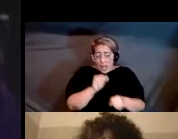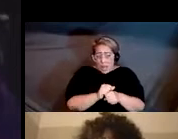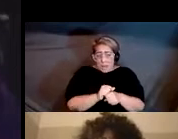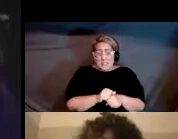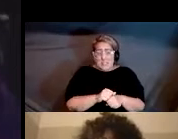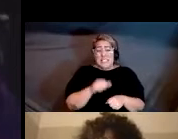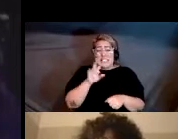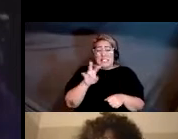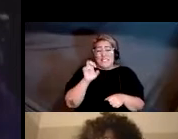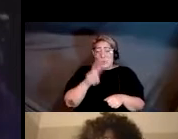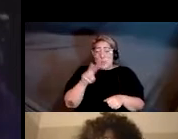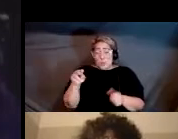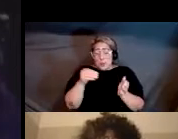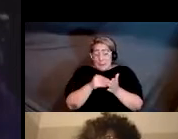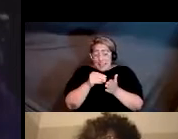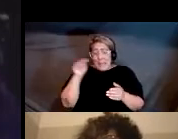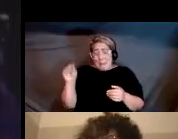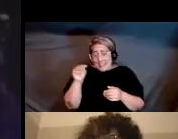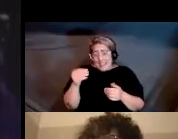Over $2 billion in economic output. I share these numbers